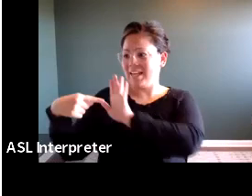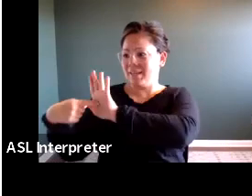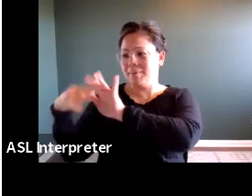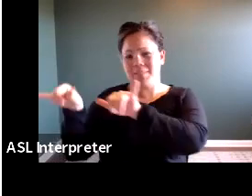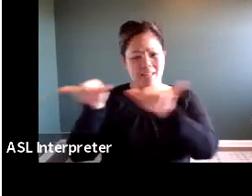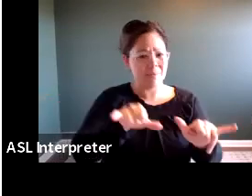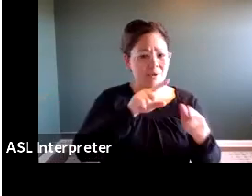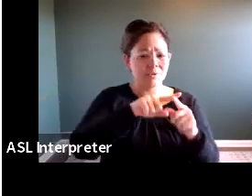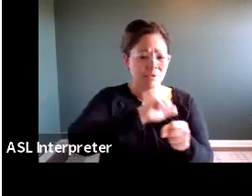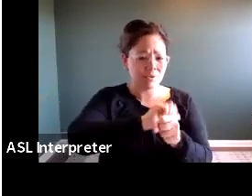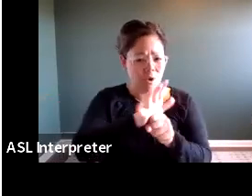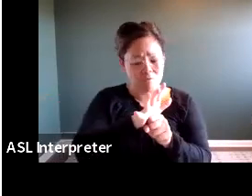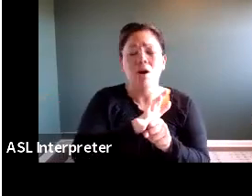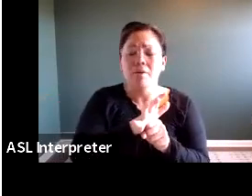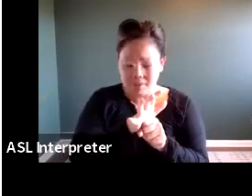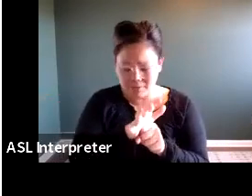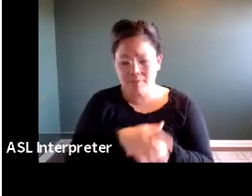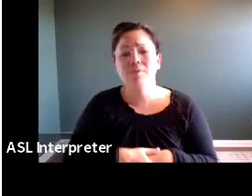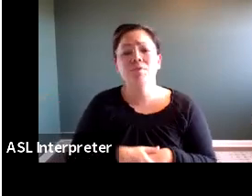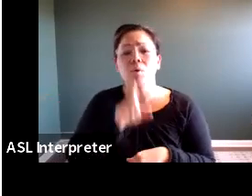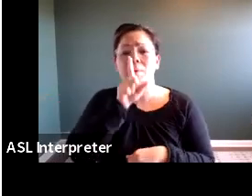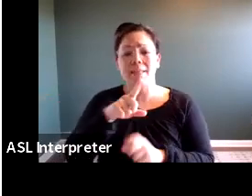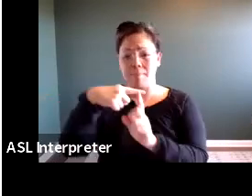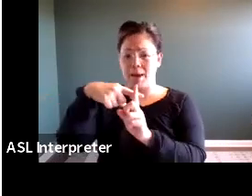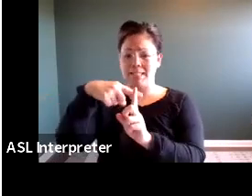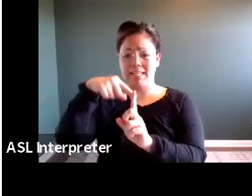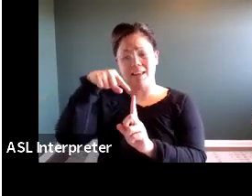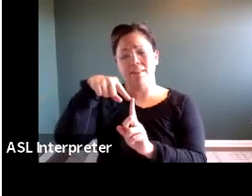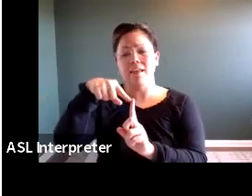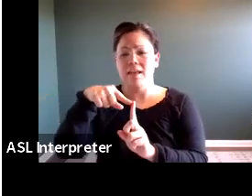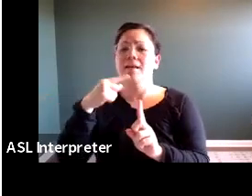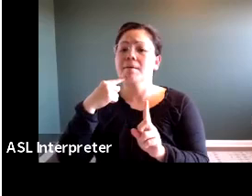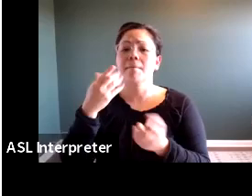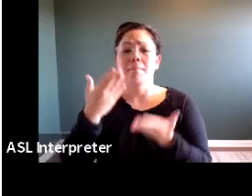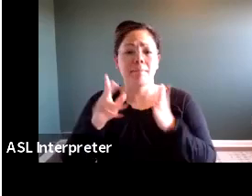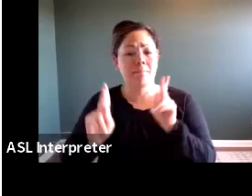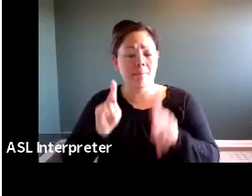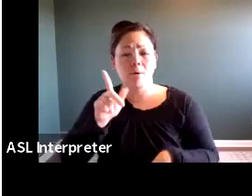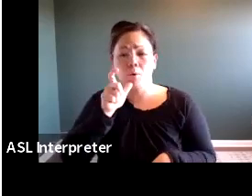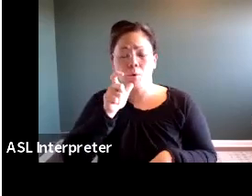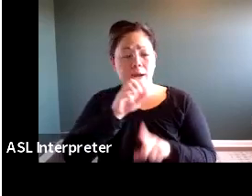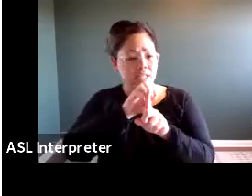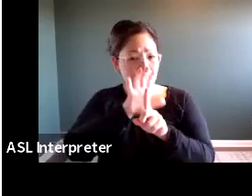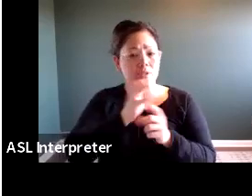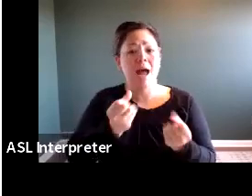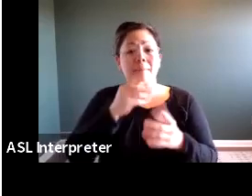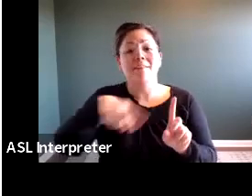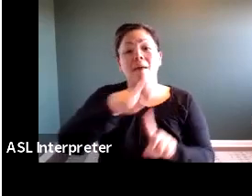that of all people that have potentially have the symptoms of COVID-19 or maybe feel like they could have been exposed, how many of them actually have COVID-19?